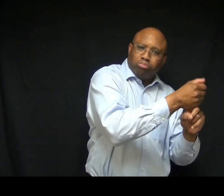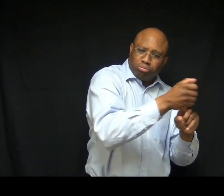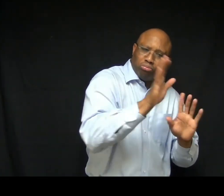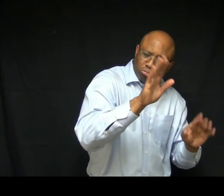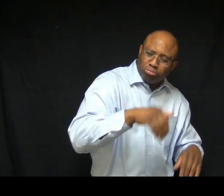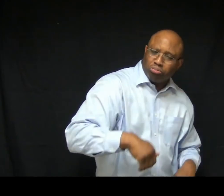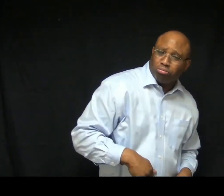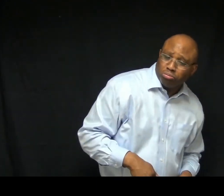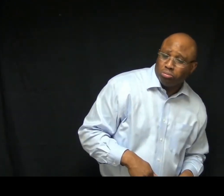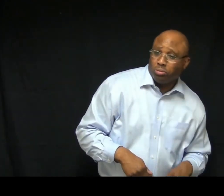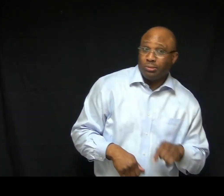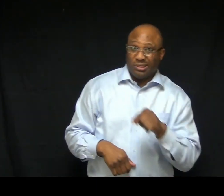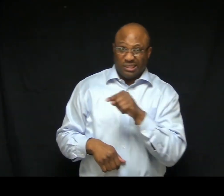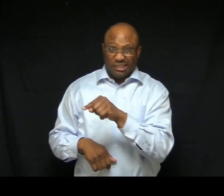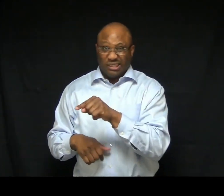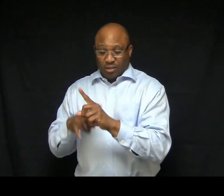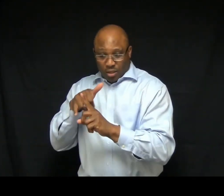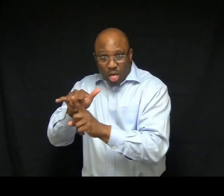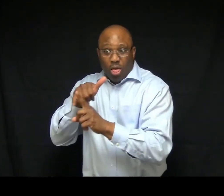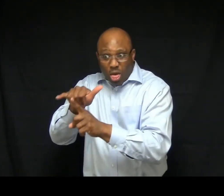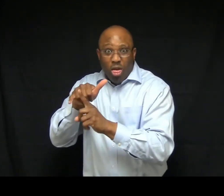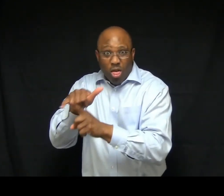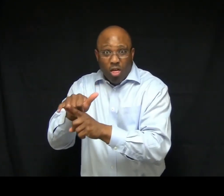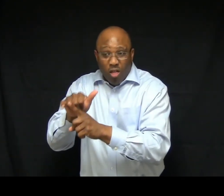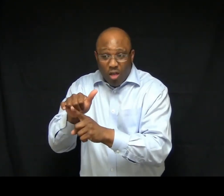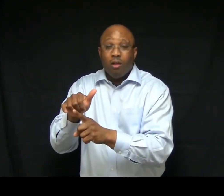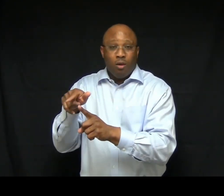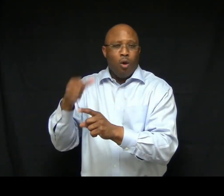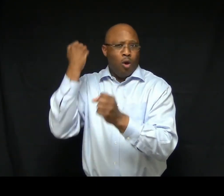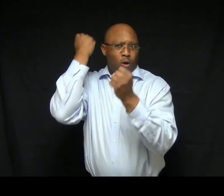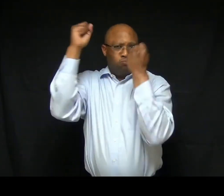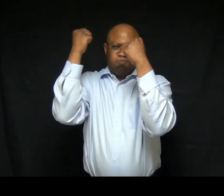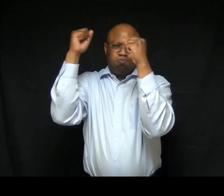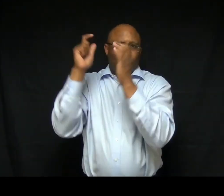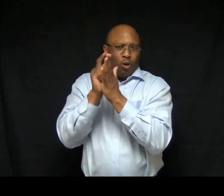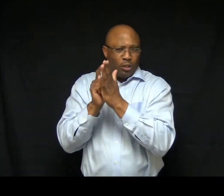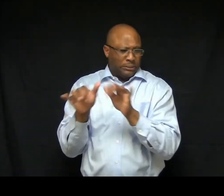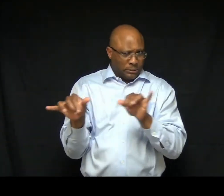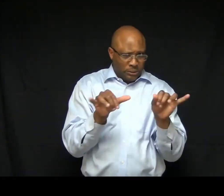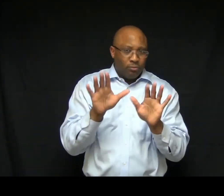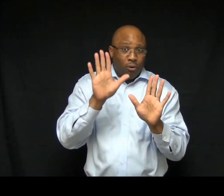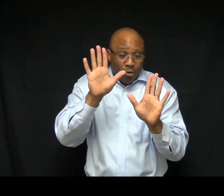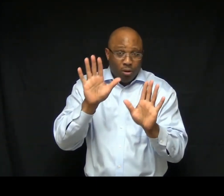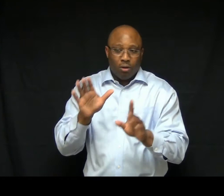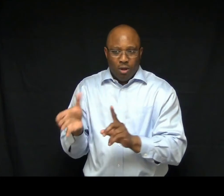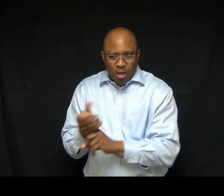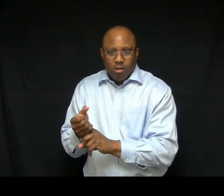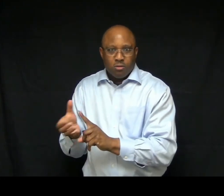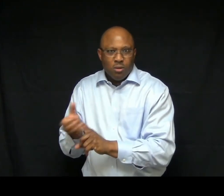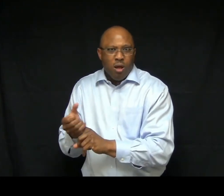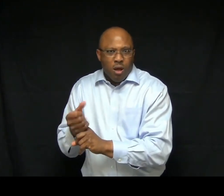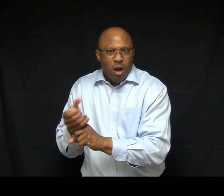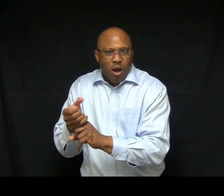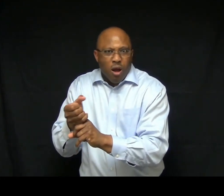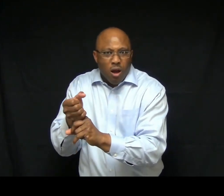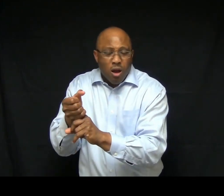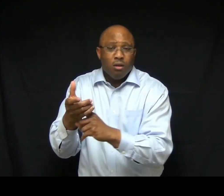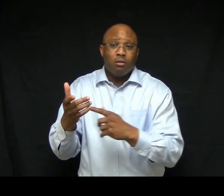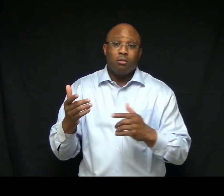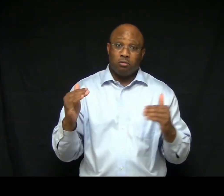to have at least one criminal convinction